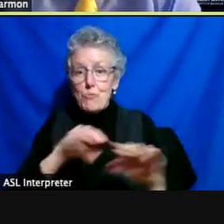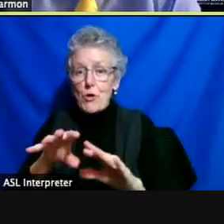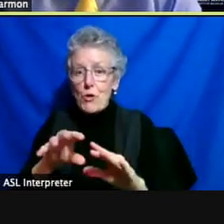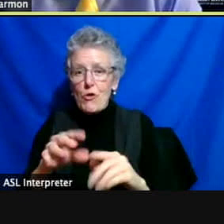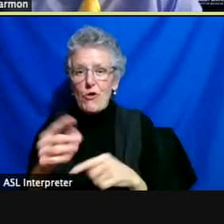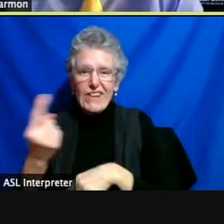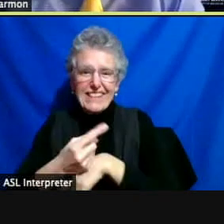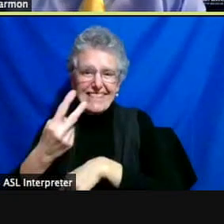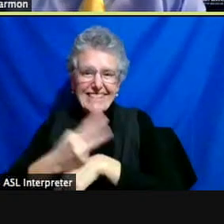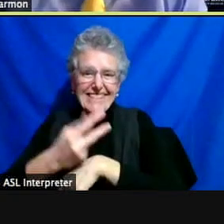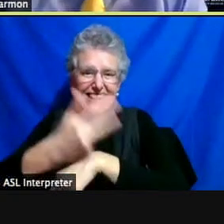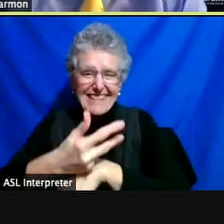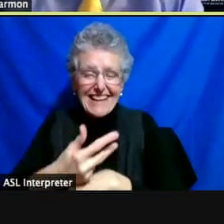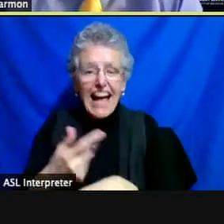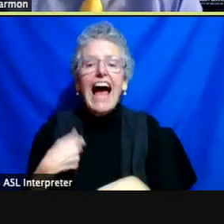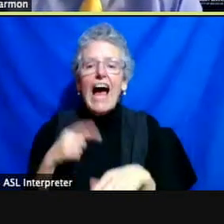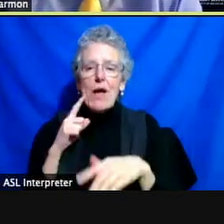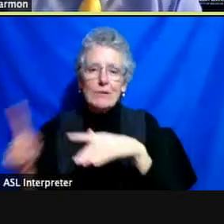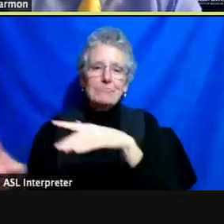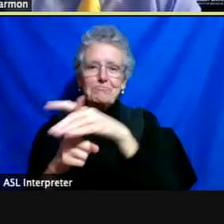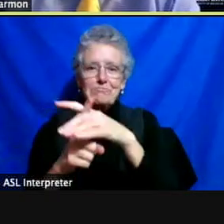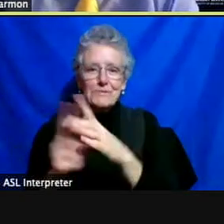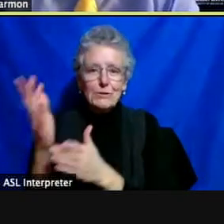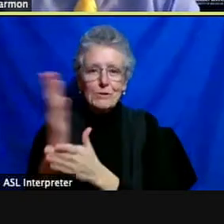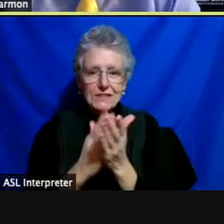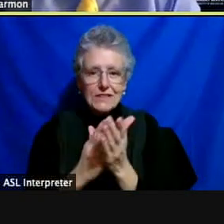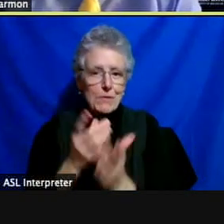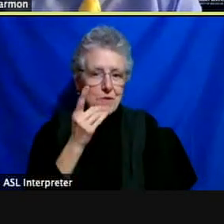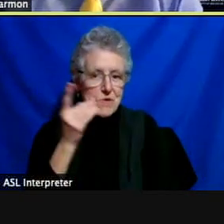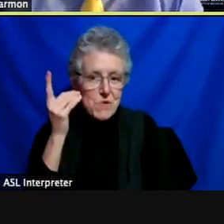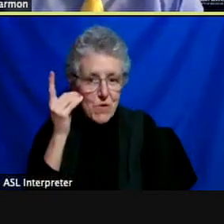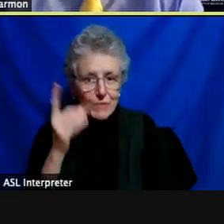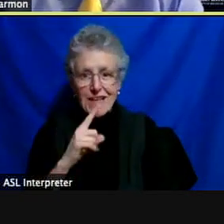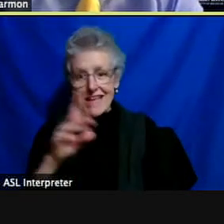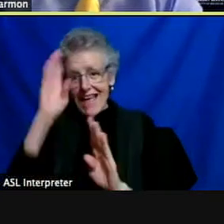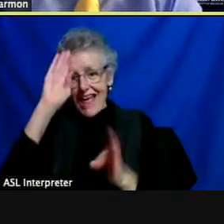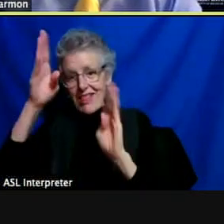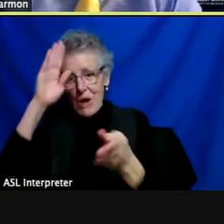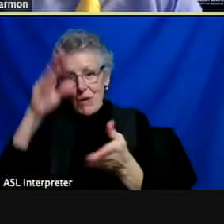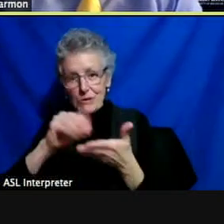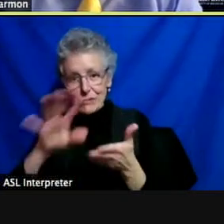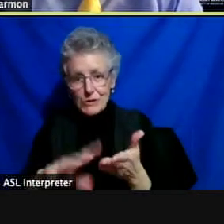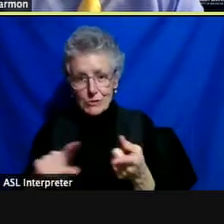and I'll be popping into some of the halls and greeting students as they return back.